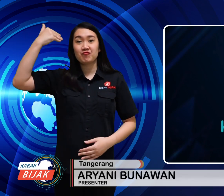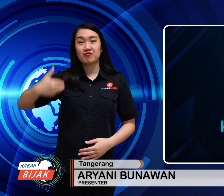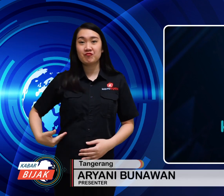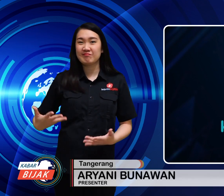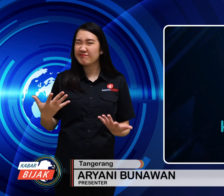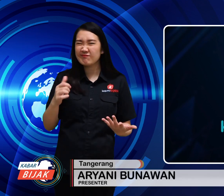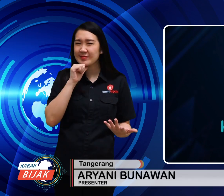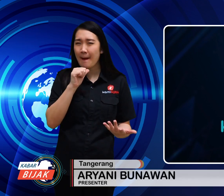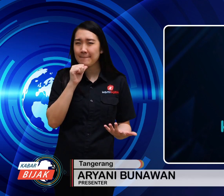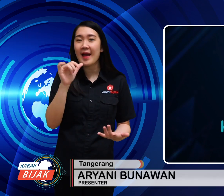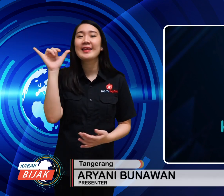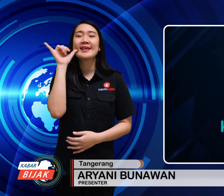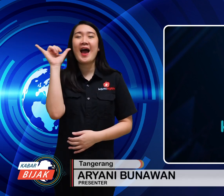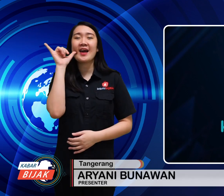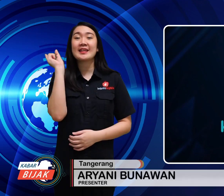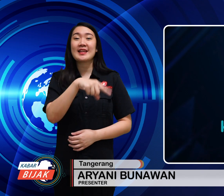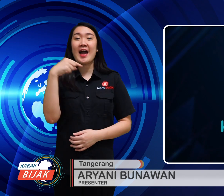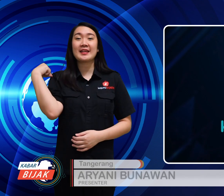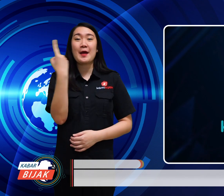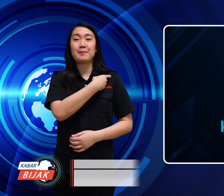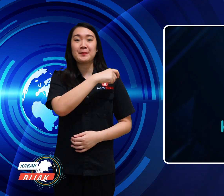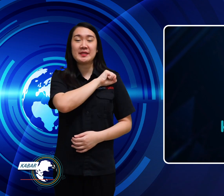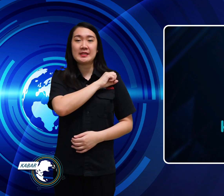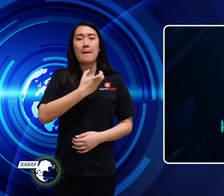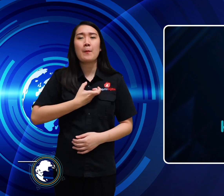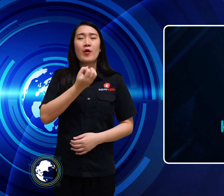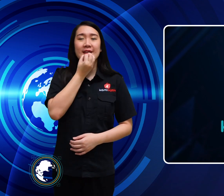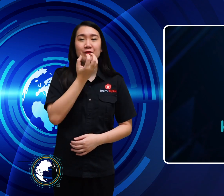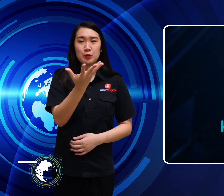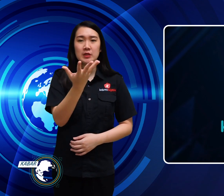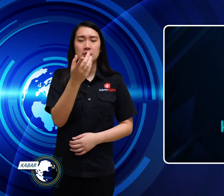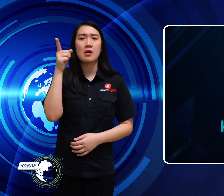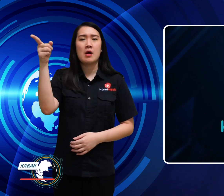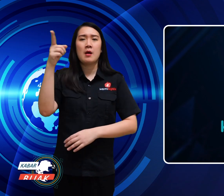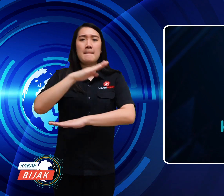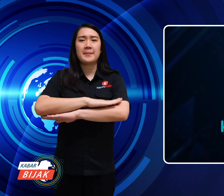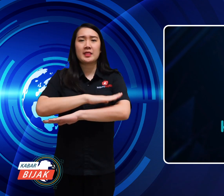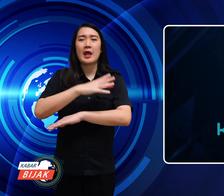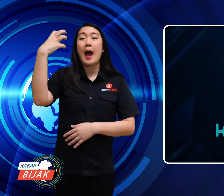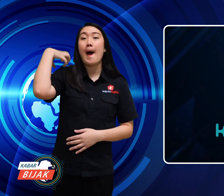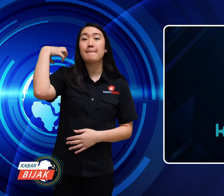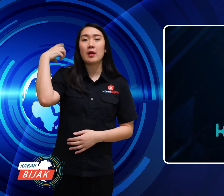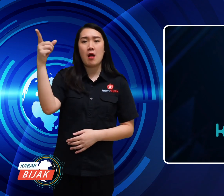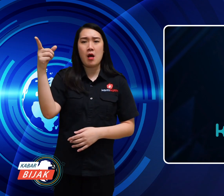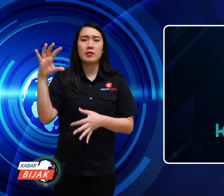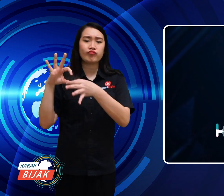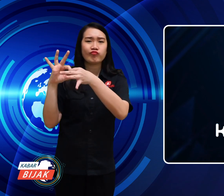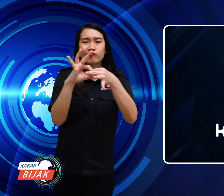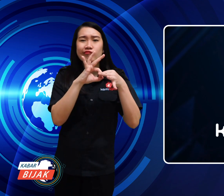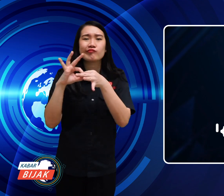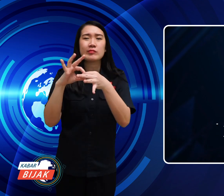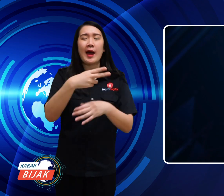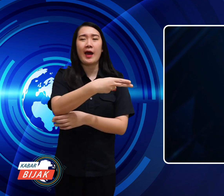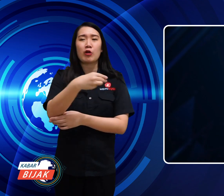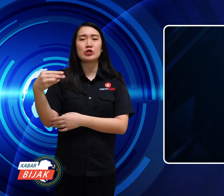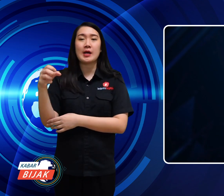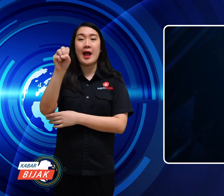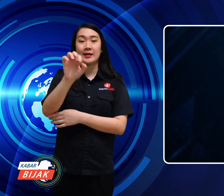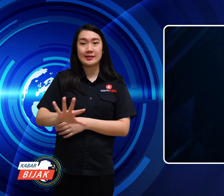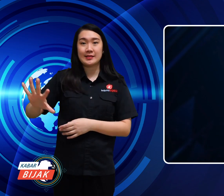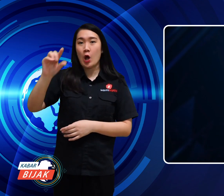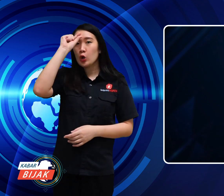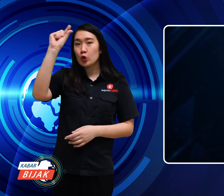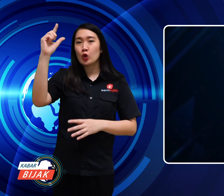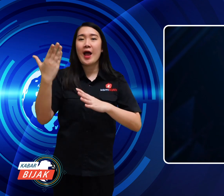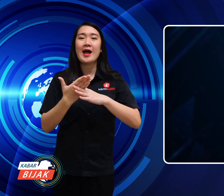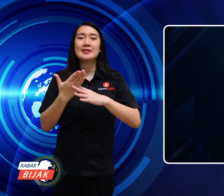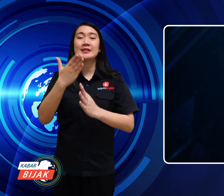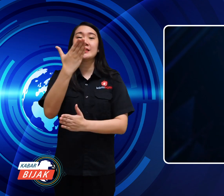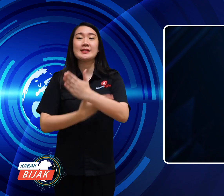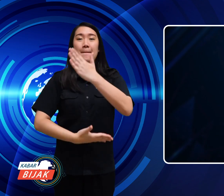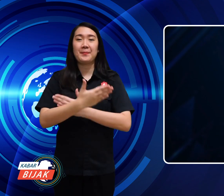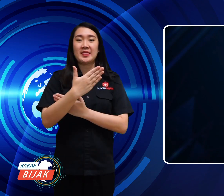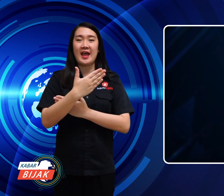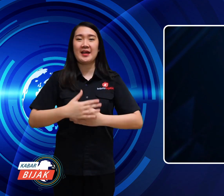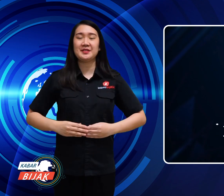I am Yani from KamiBijak, I want to share American news ready to cooperate with Indonesia and ASEAN for disability access.